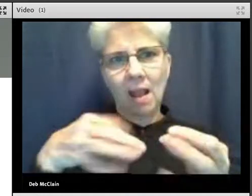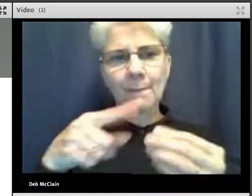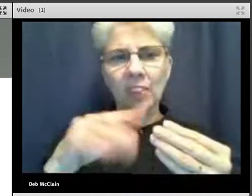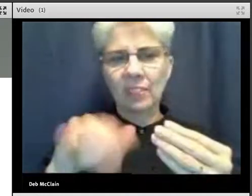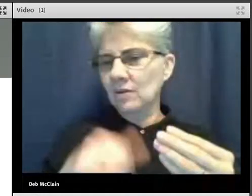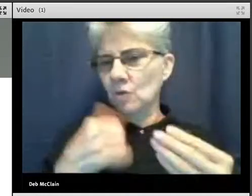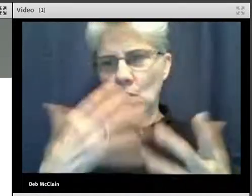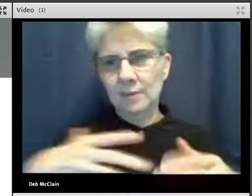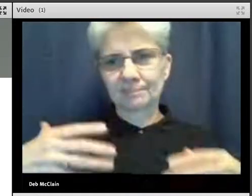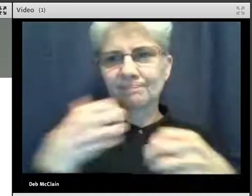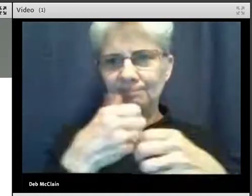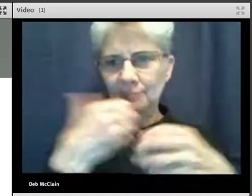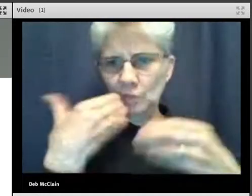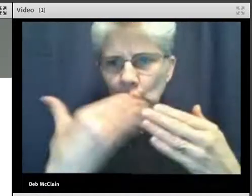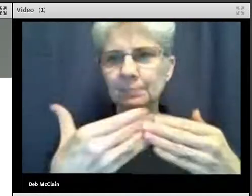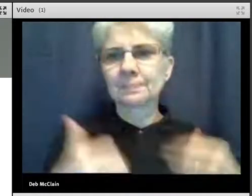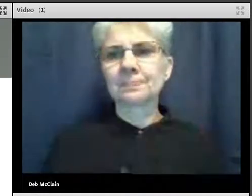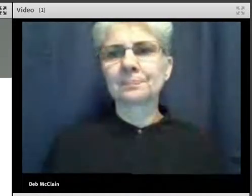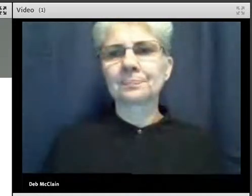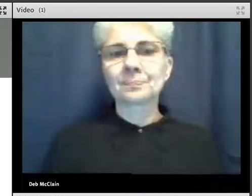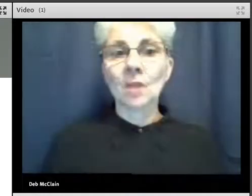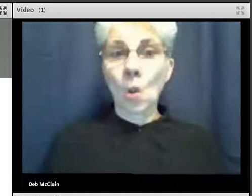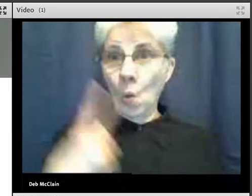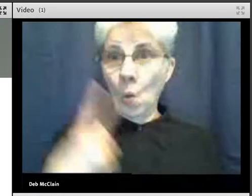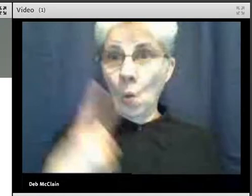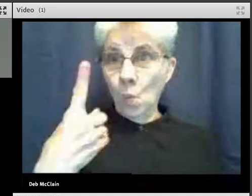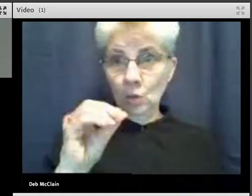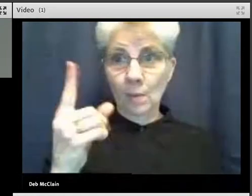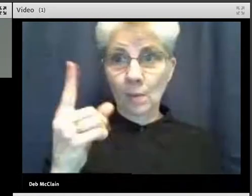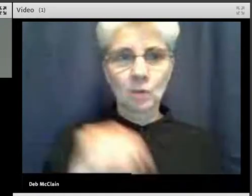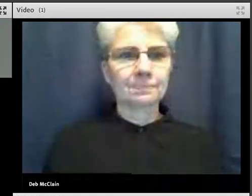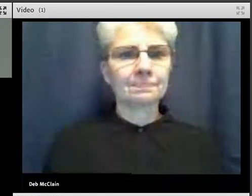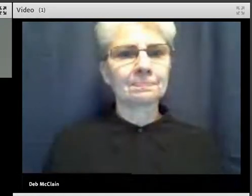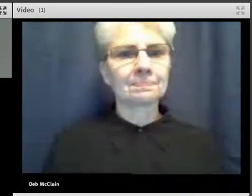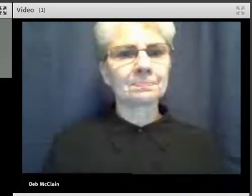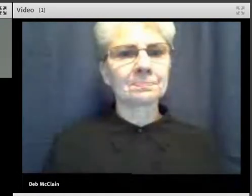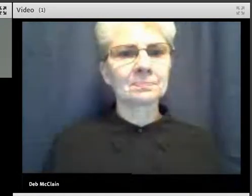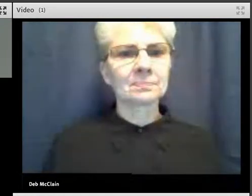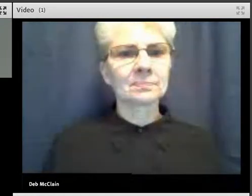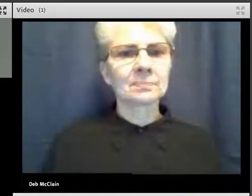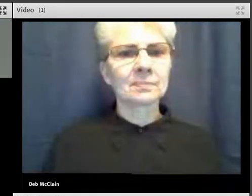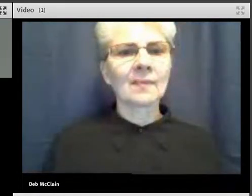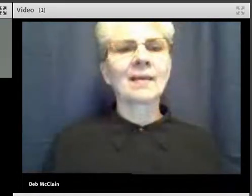where you don't want to get too long-winded about it. So one more.